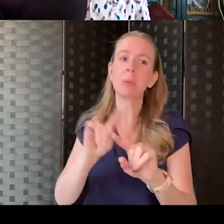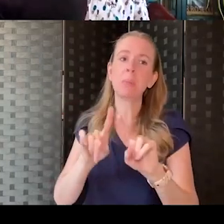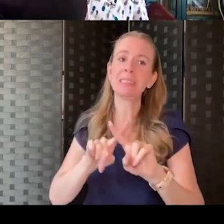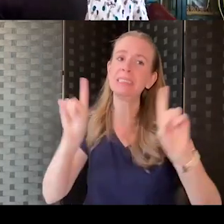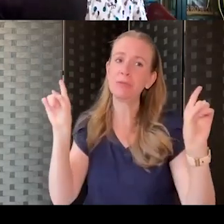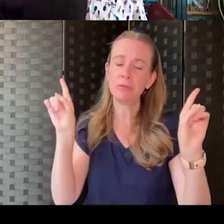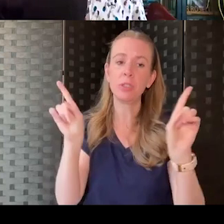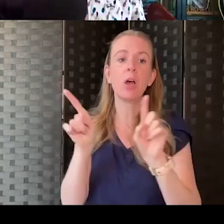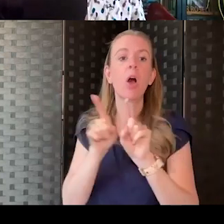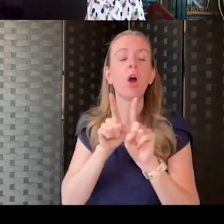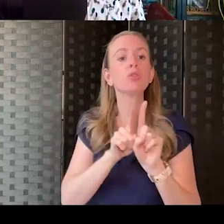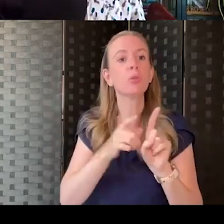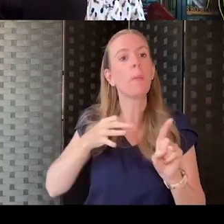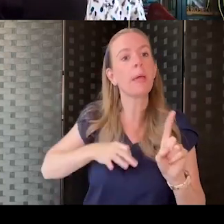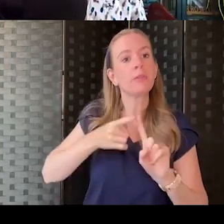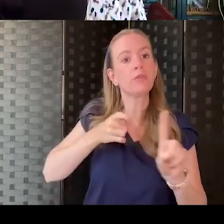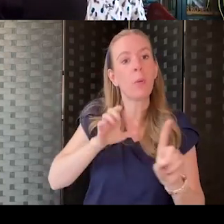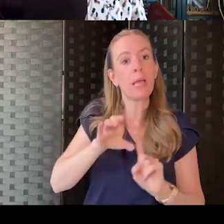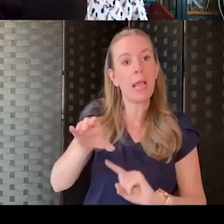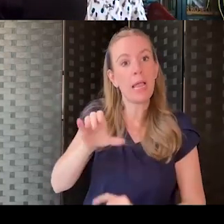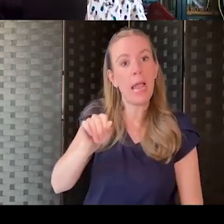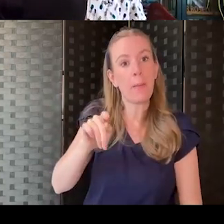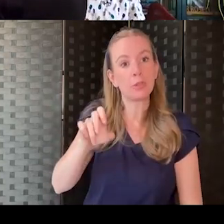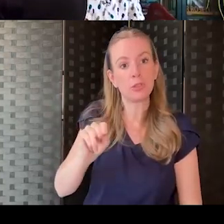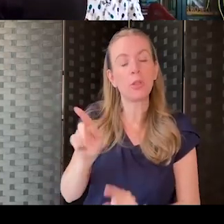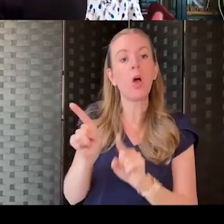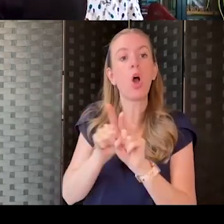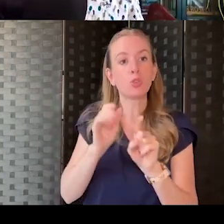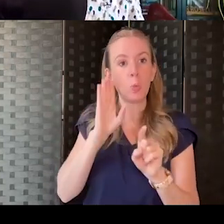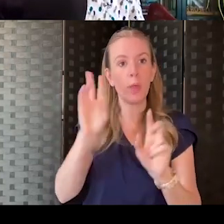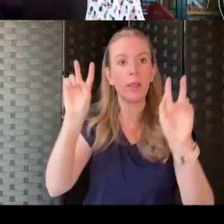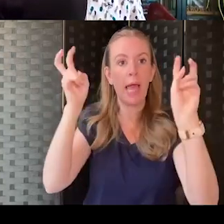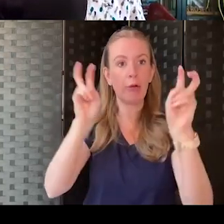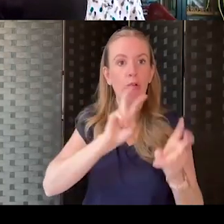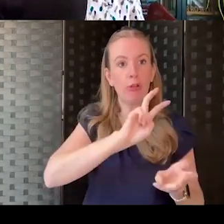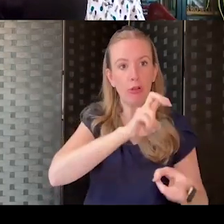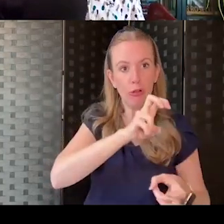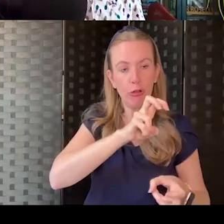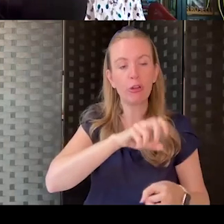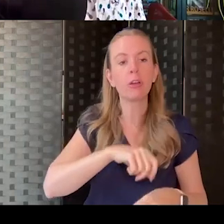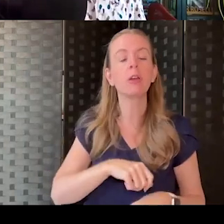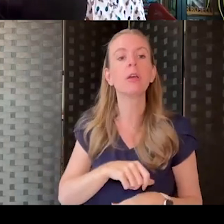a caption, it also gets column and/or row headers. Those row and column headers still probably don't